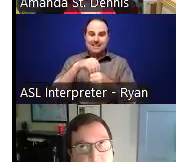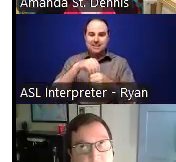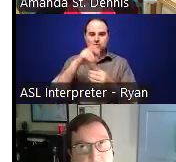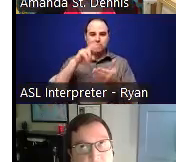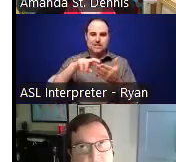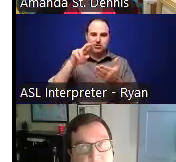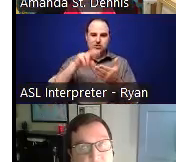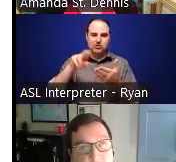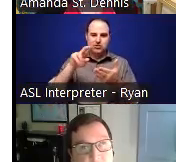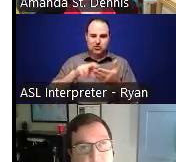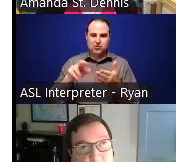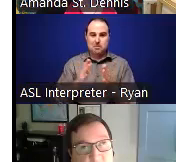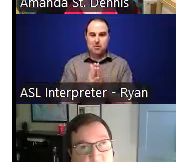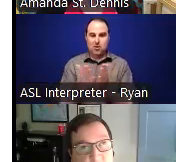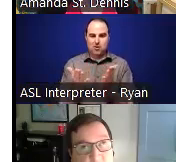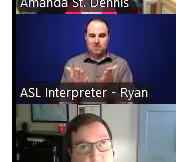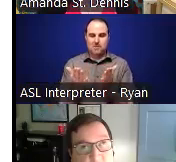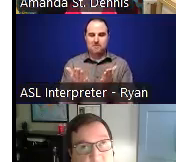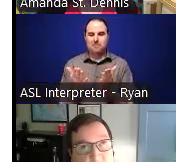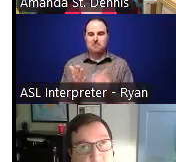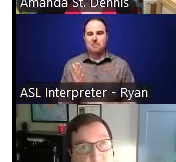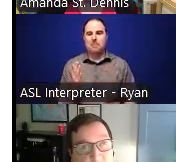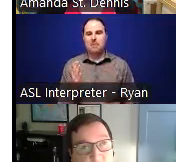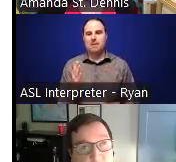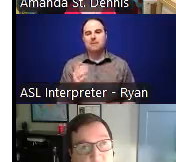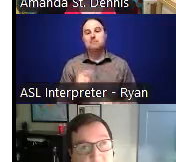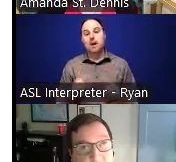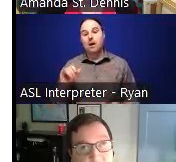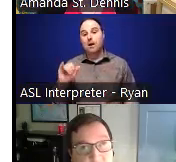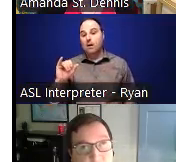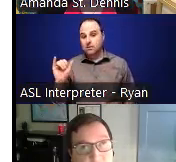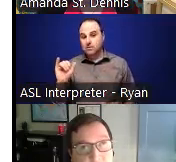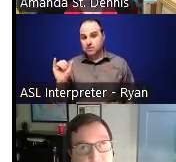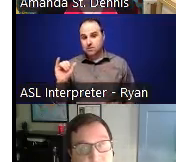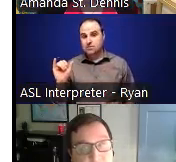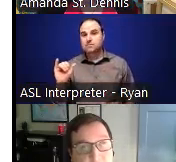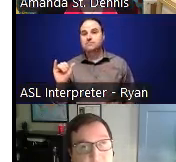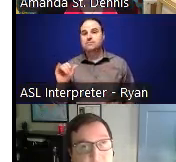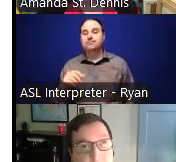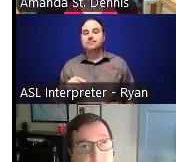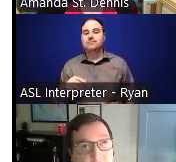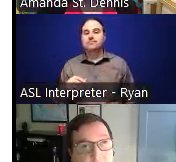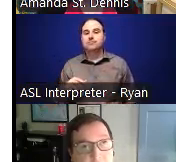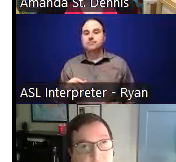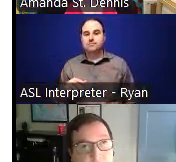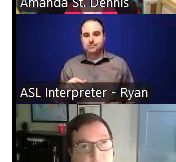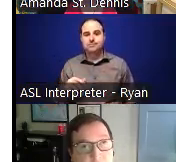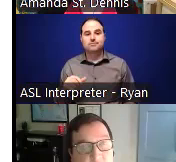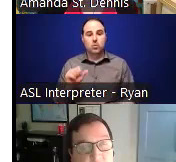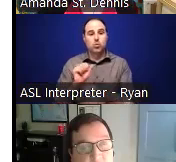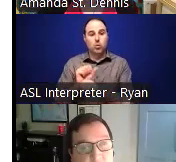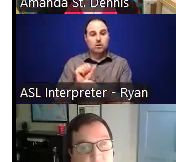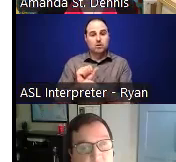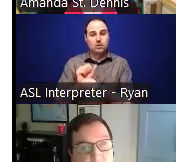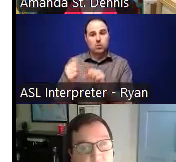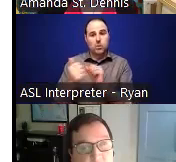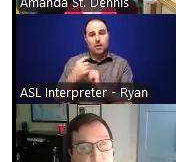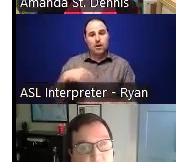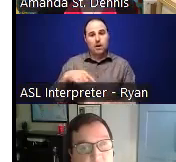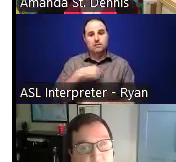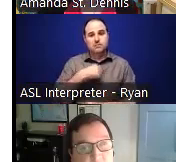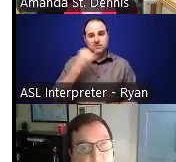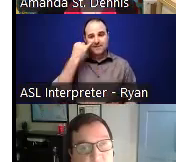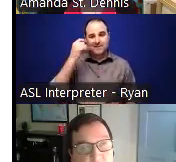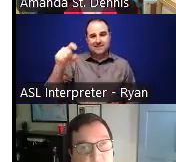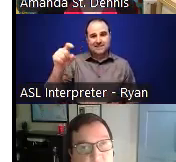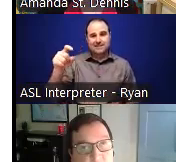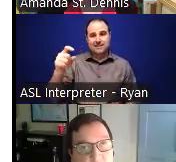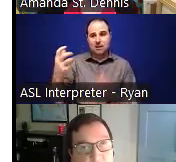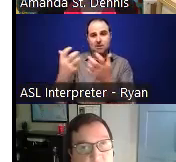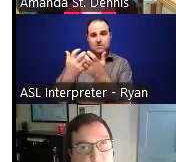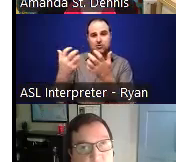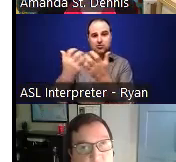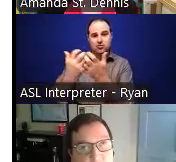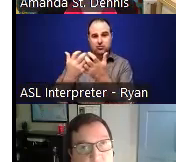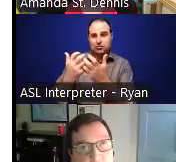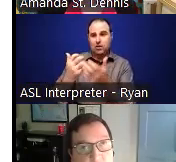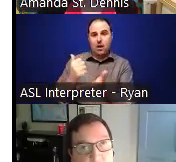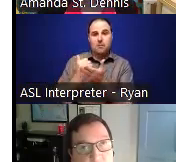But it's also working with us when we're needing accommodations and helping us to prepare for what